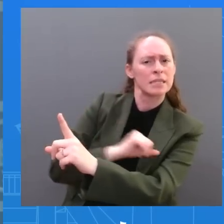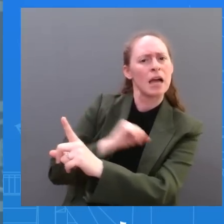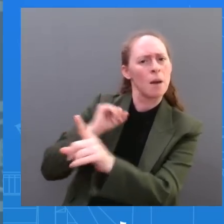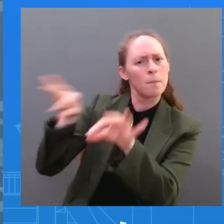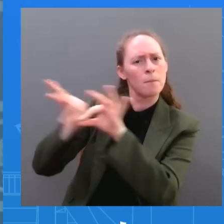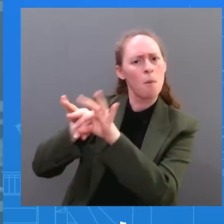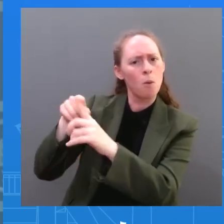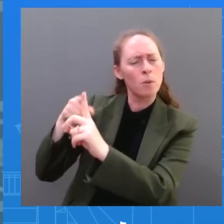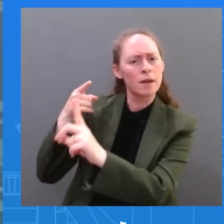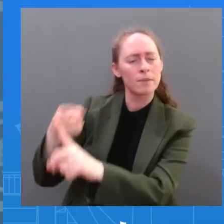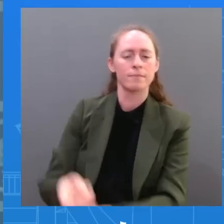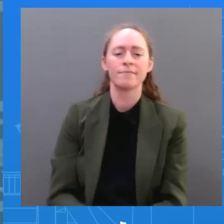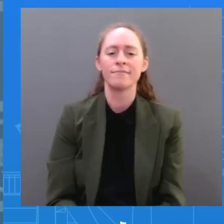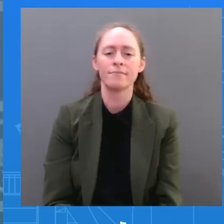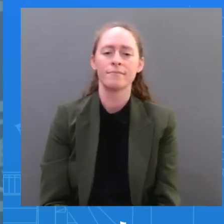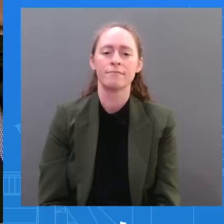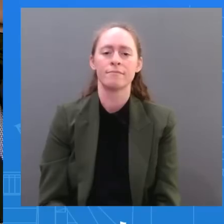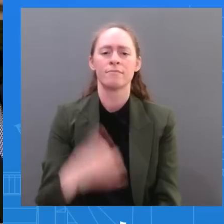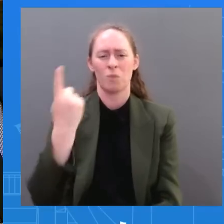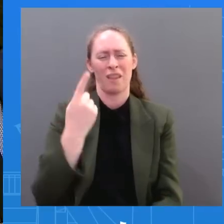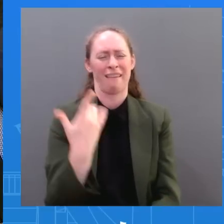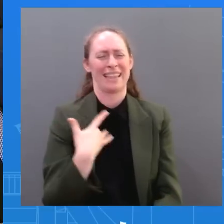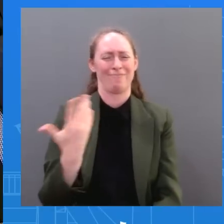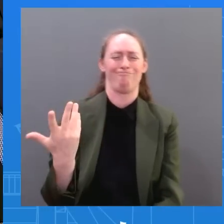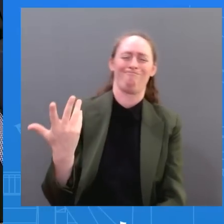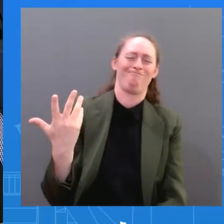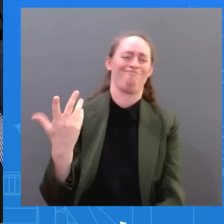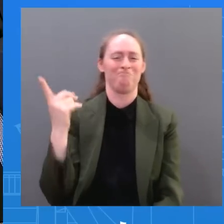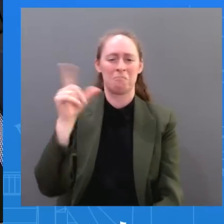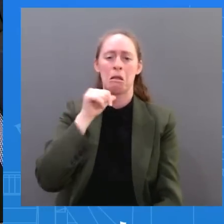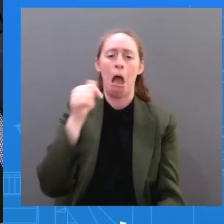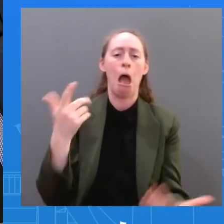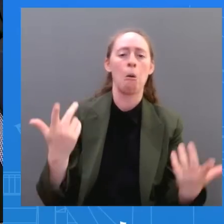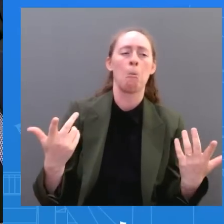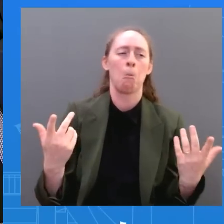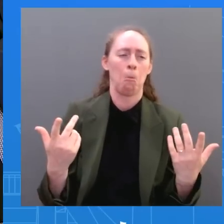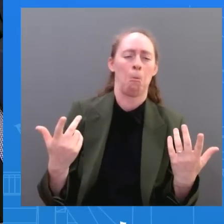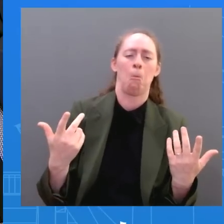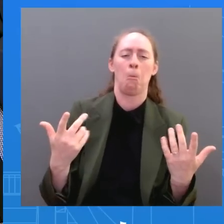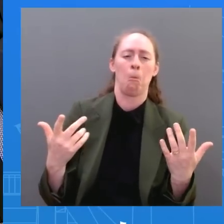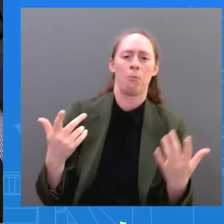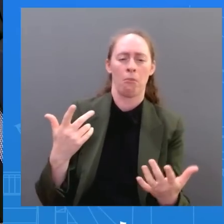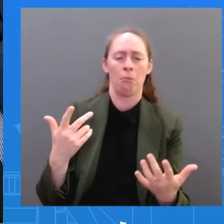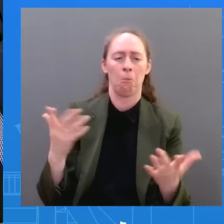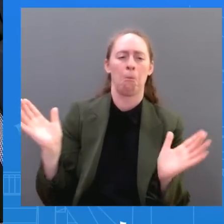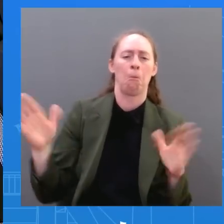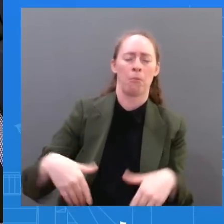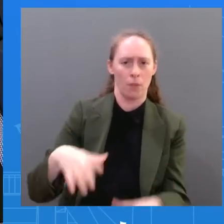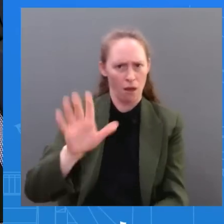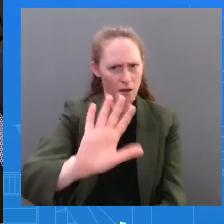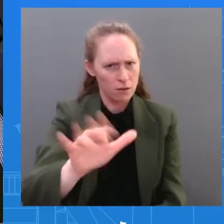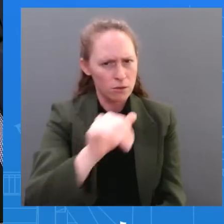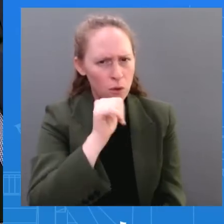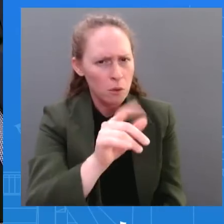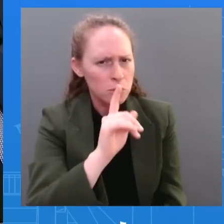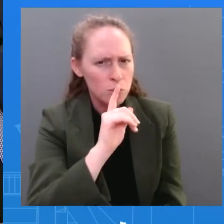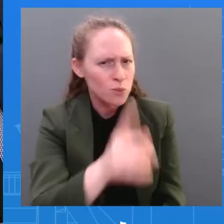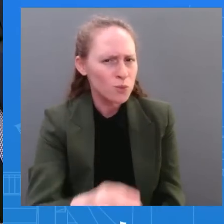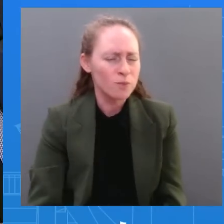The Press: And last final follow-up on that. On what we were just talking about, which is guns, but also on a range of issues -- abortion rights, the threat to American democracy --